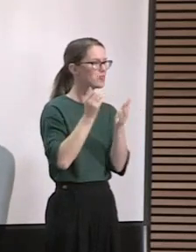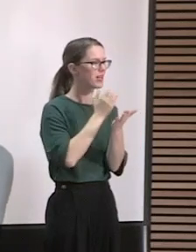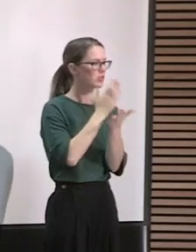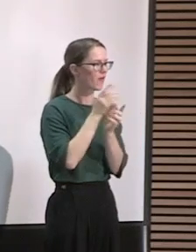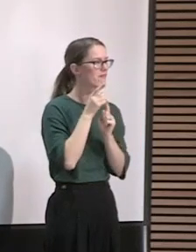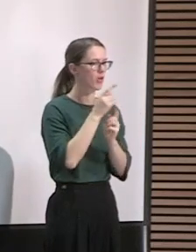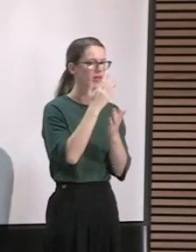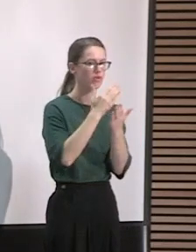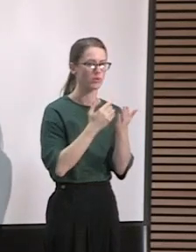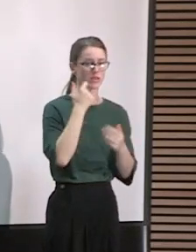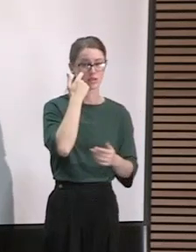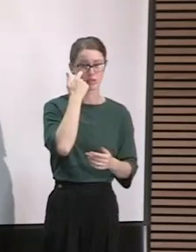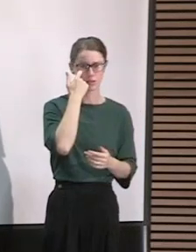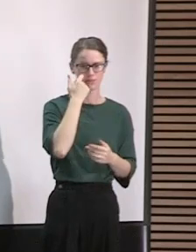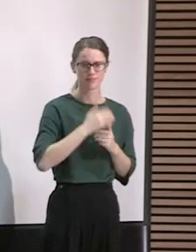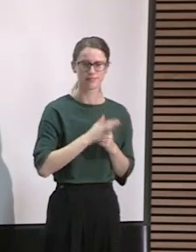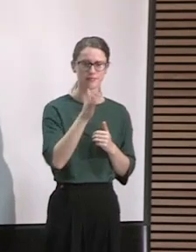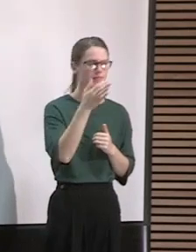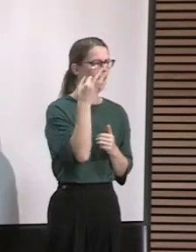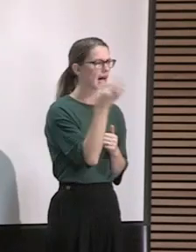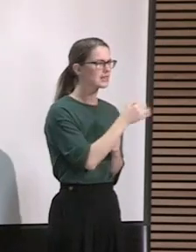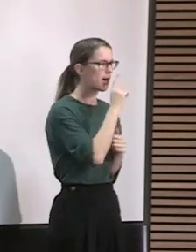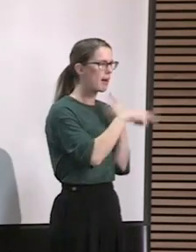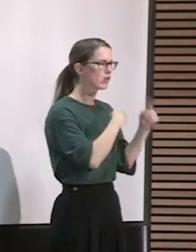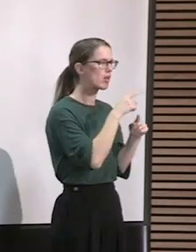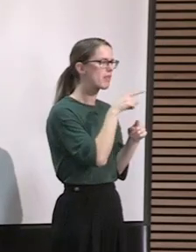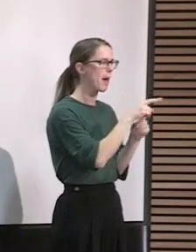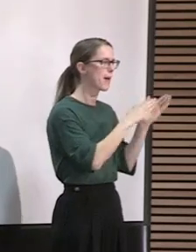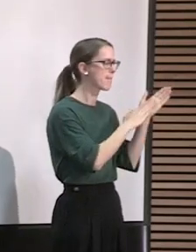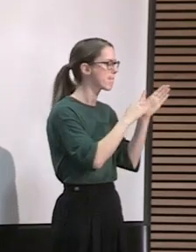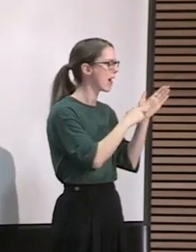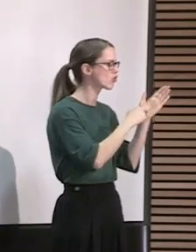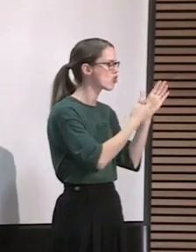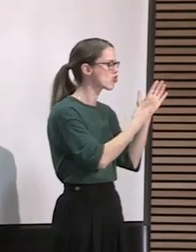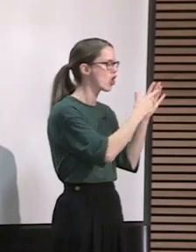transport in the last day or two, have found all sorts of ways of making sure they're